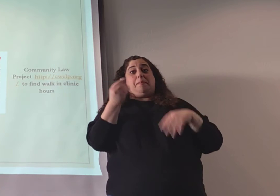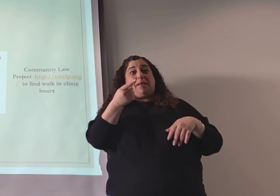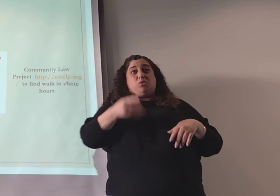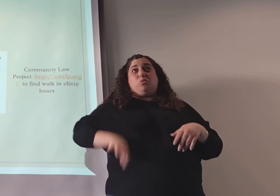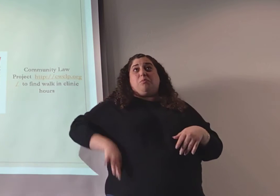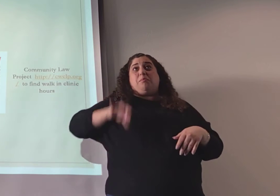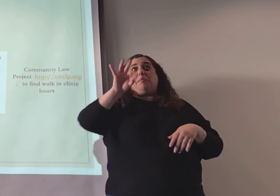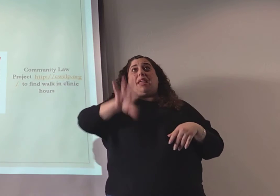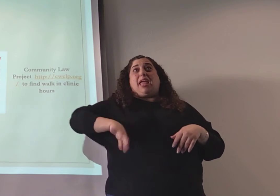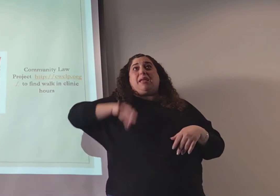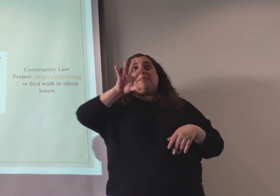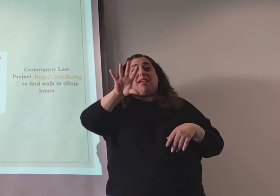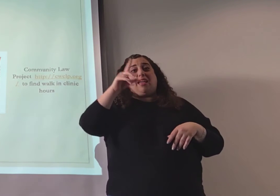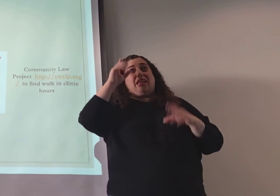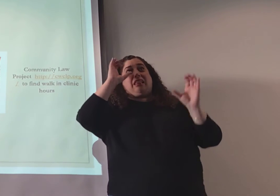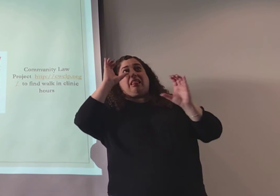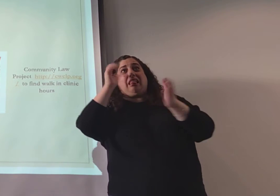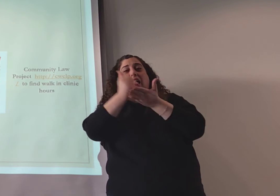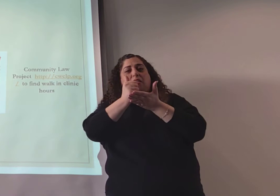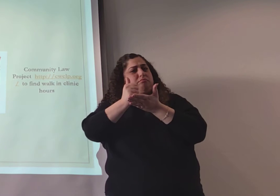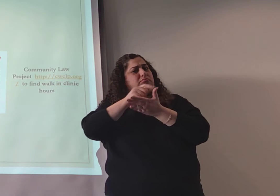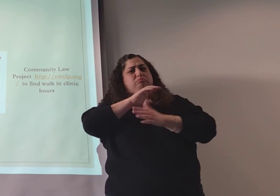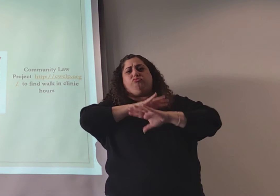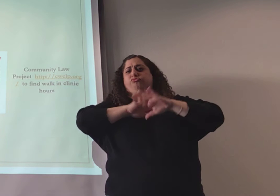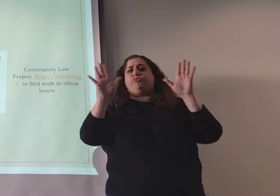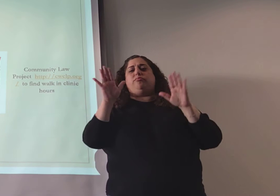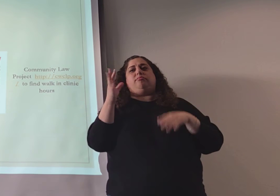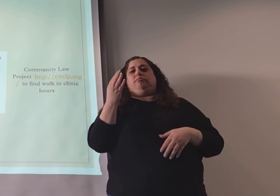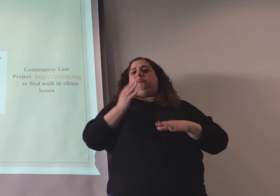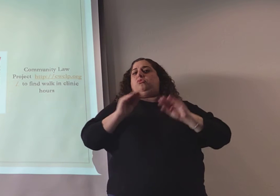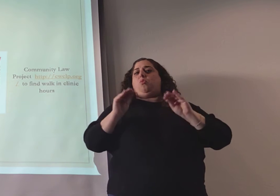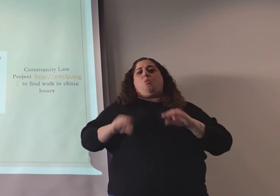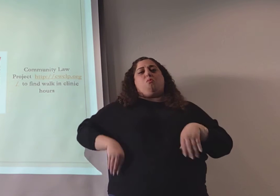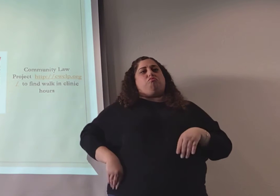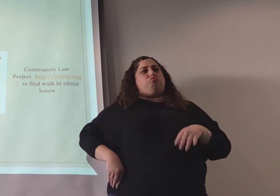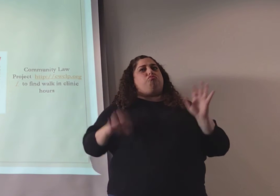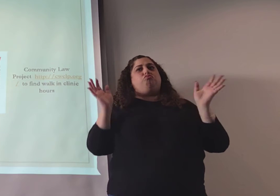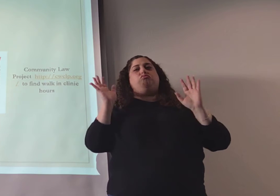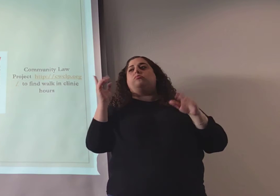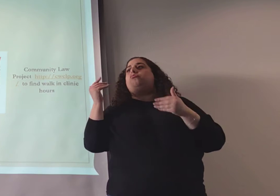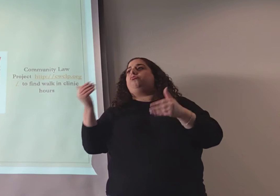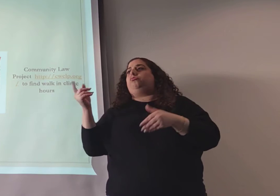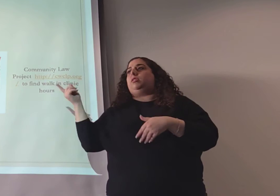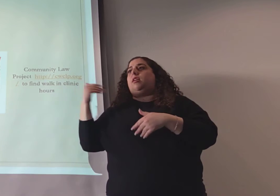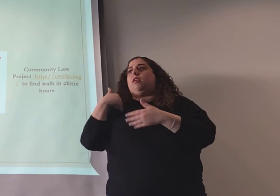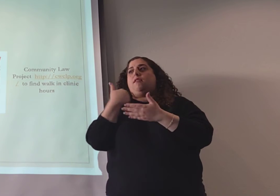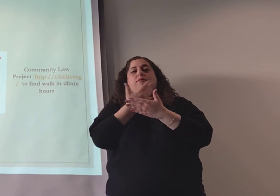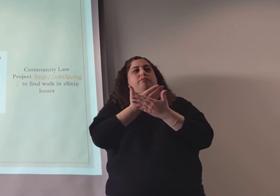If a tenant has a pending rental assistance application and gets a three day notice to